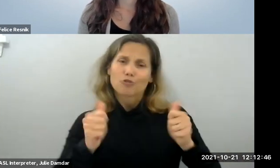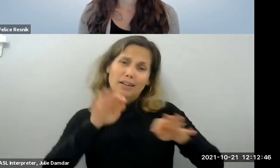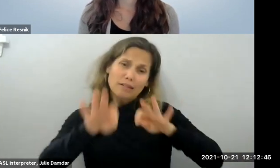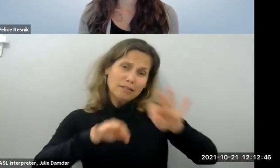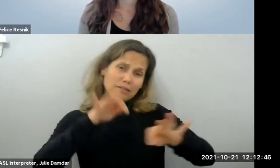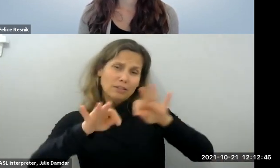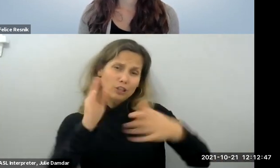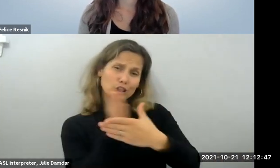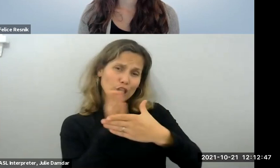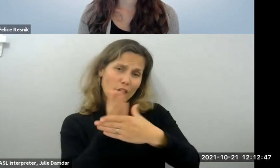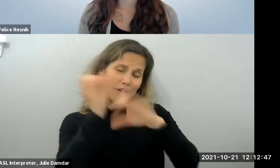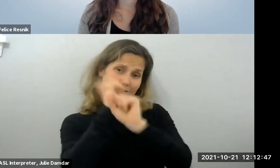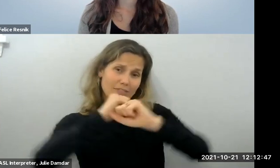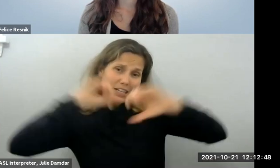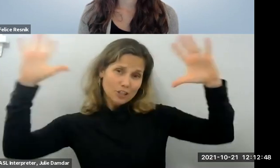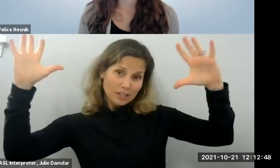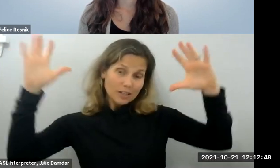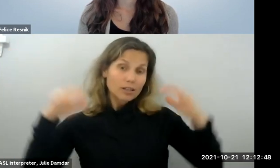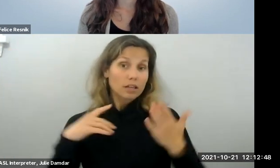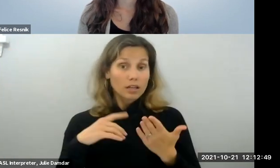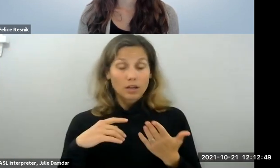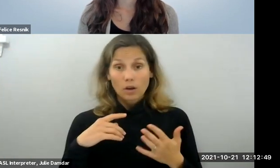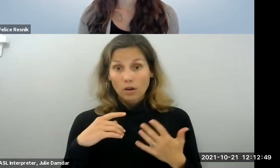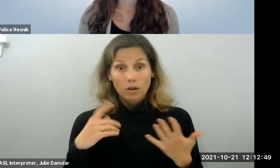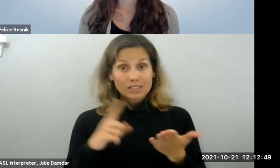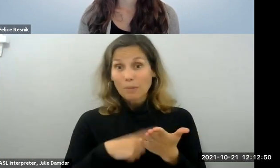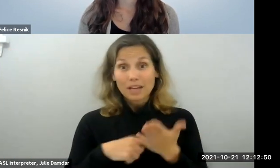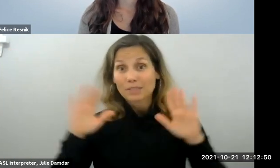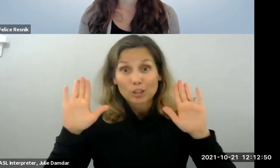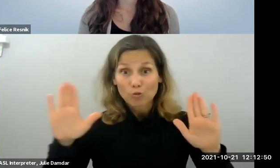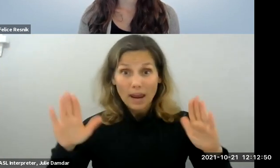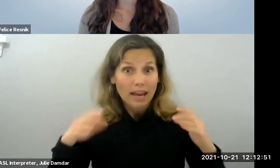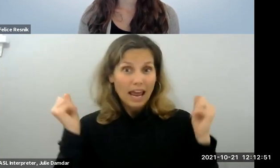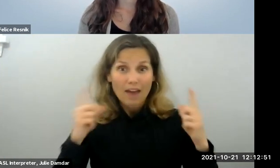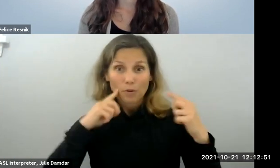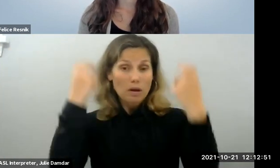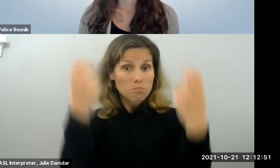Lisa Saldana (she/her/hers): Sometimes it's wonderful when it works out that we're all there with the same goal in mind.